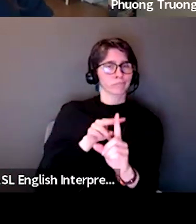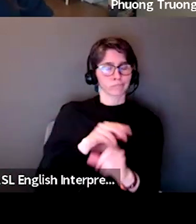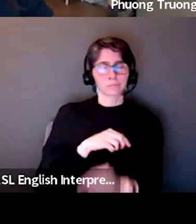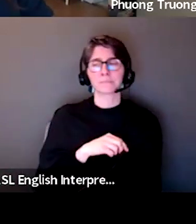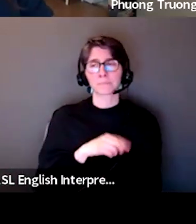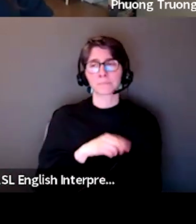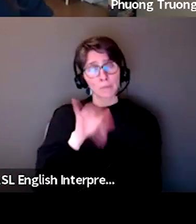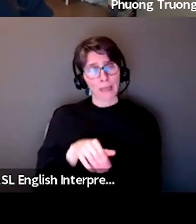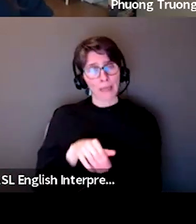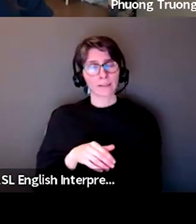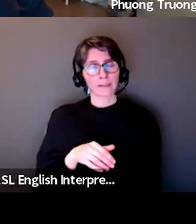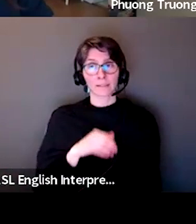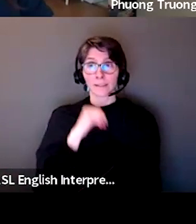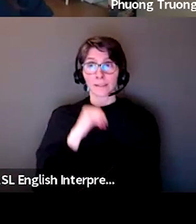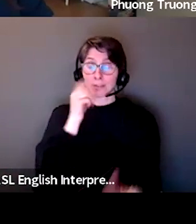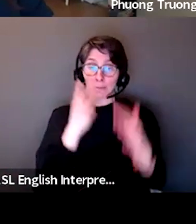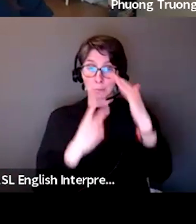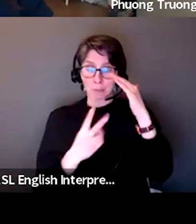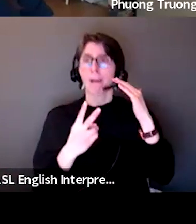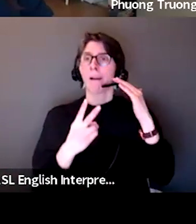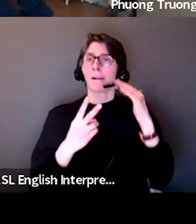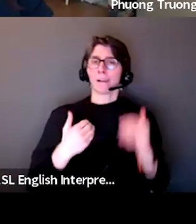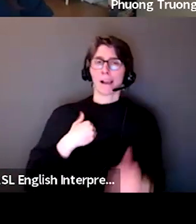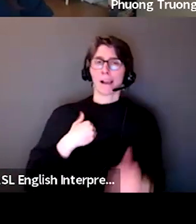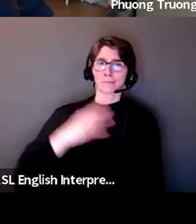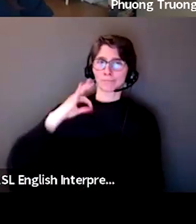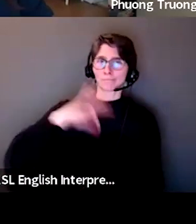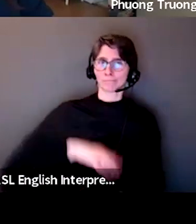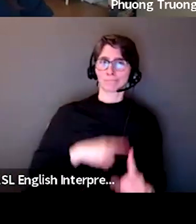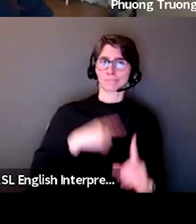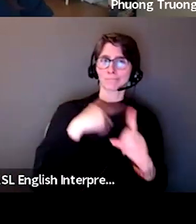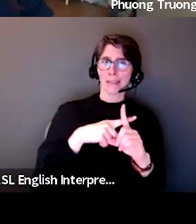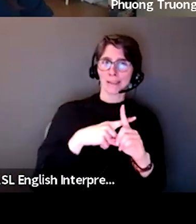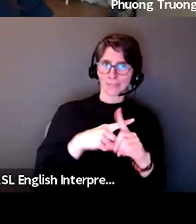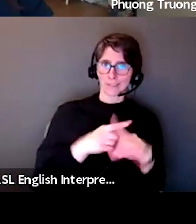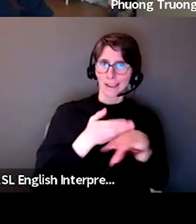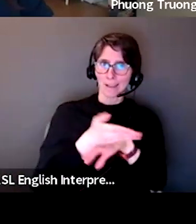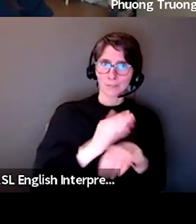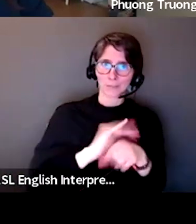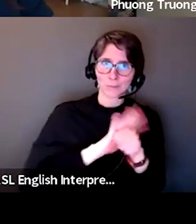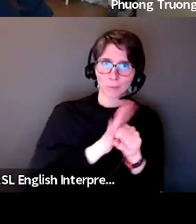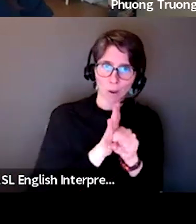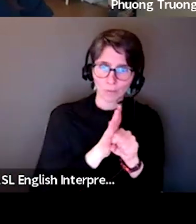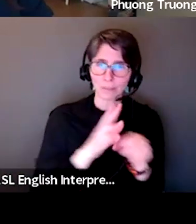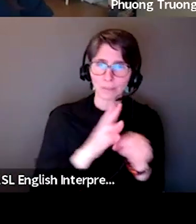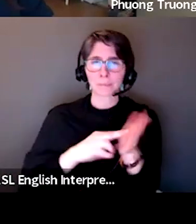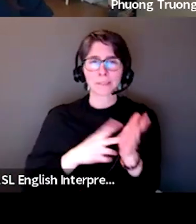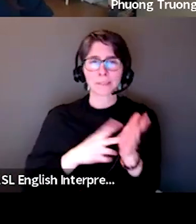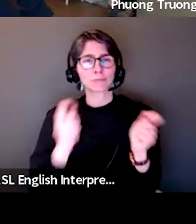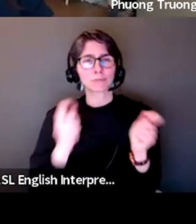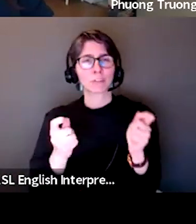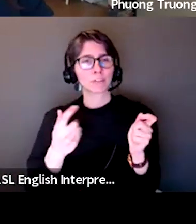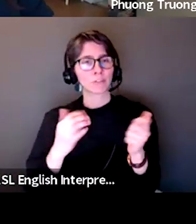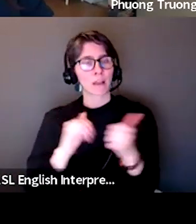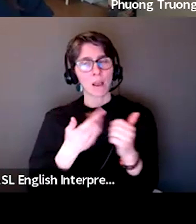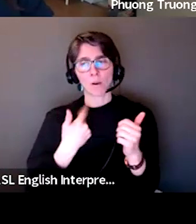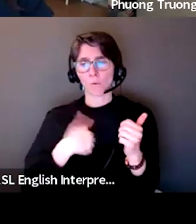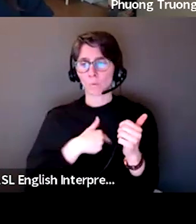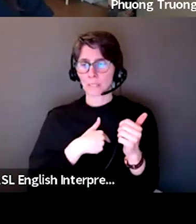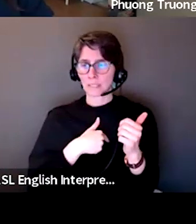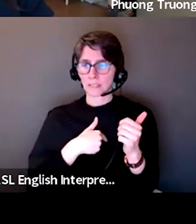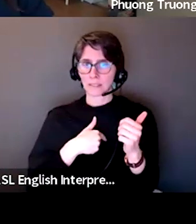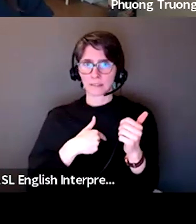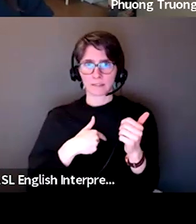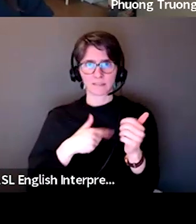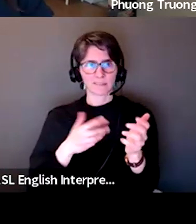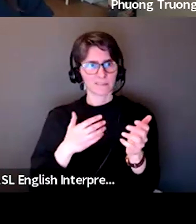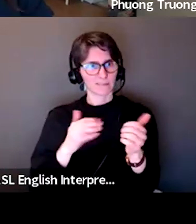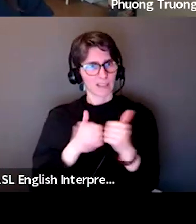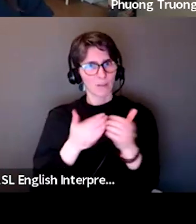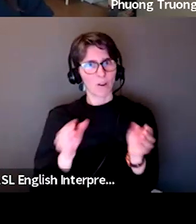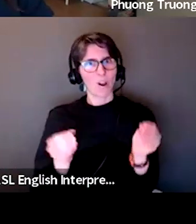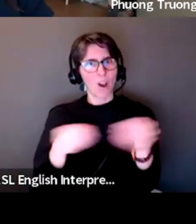sort of unexpected benefit of COVID changing the way our physical office and not physical office